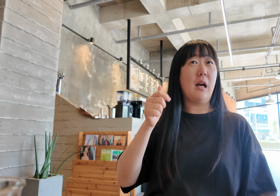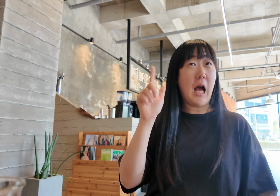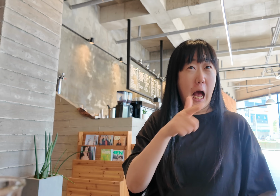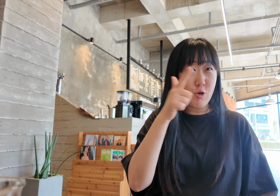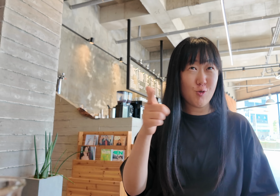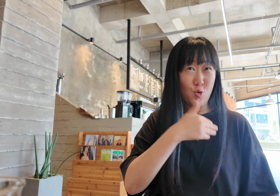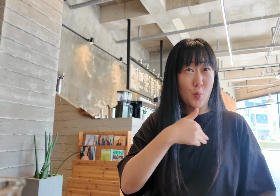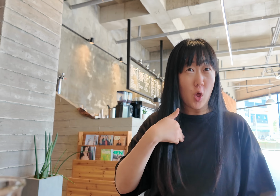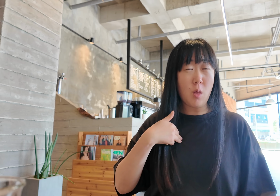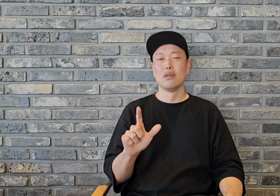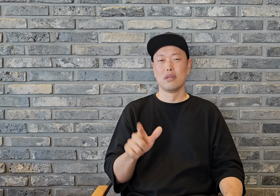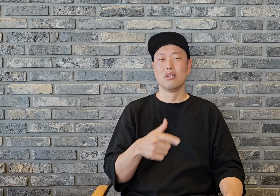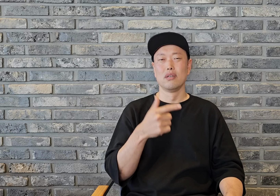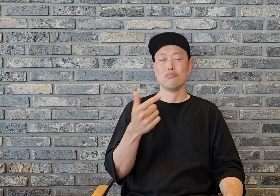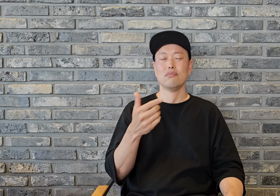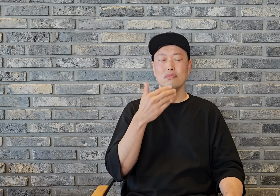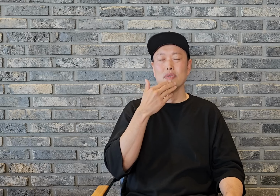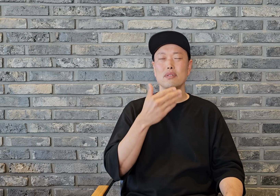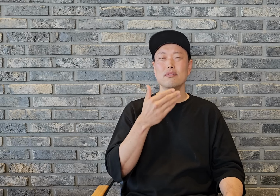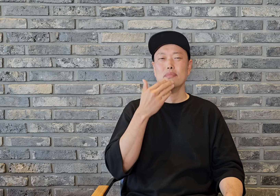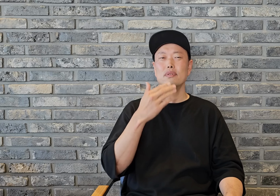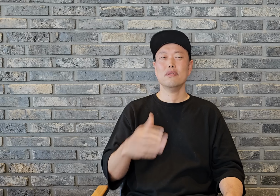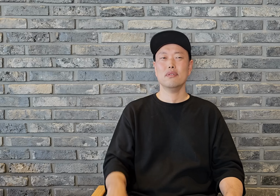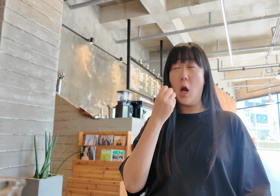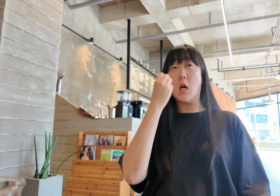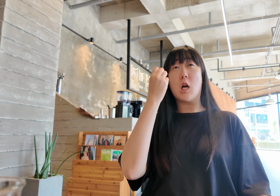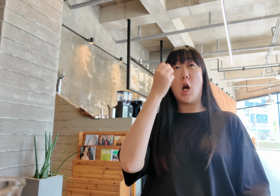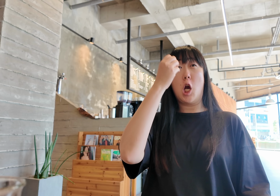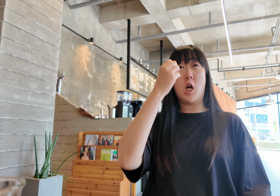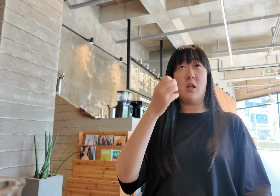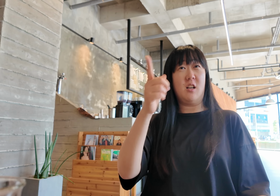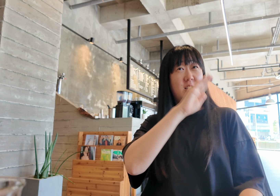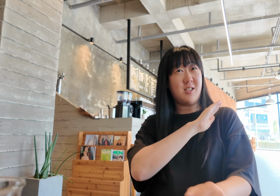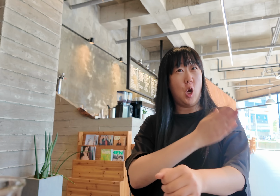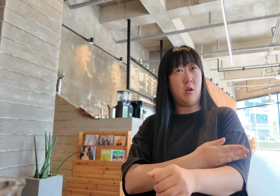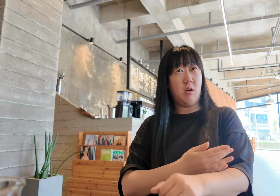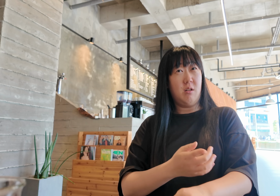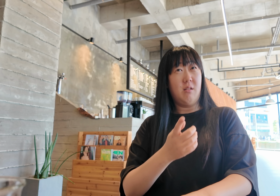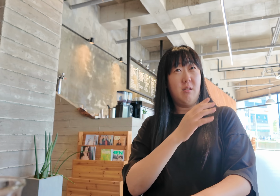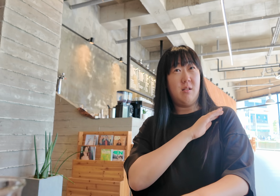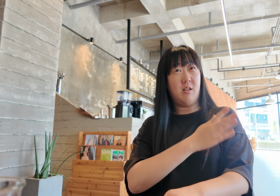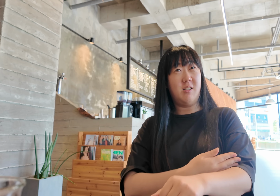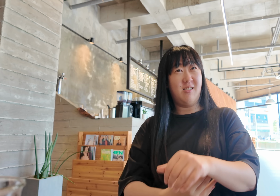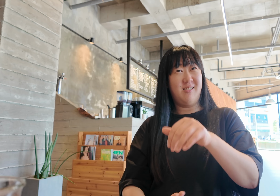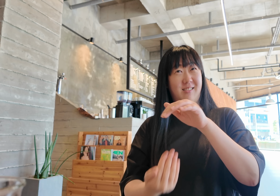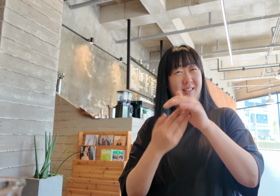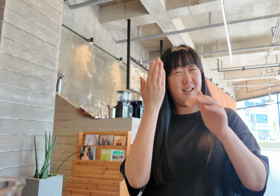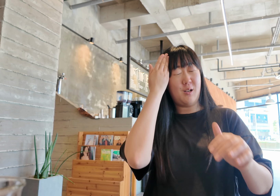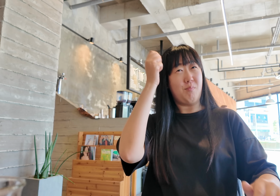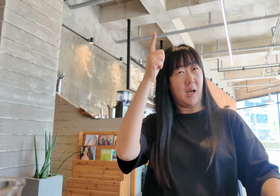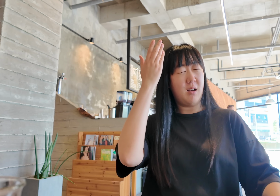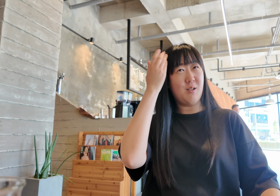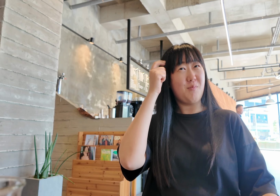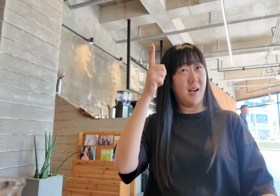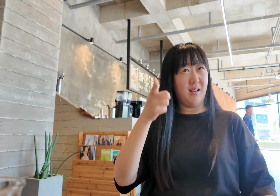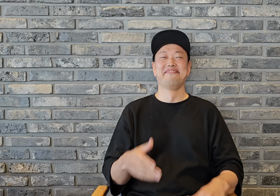one day is enough? Yes, I can. Wow, you are truly outstanding. It must be thanks to your wealth of knowledge, right?